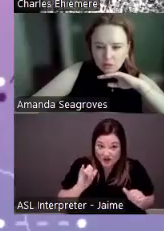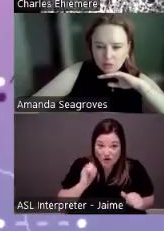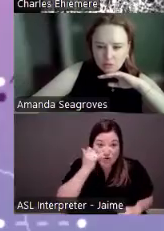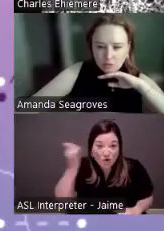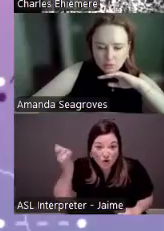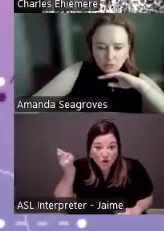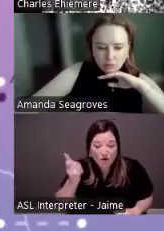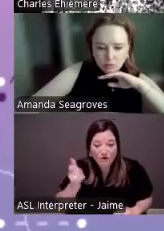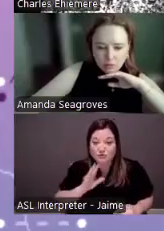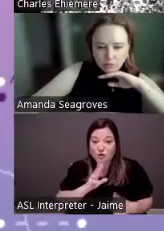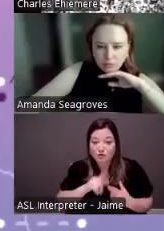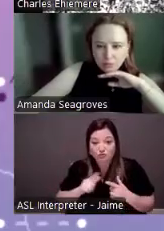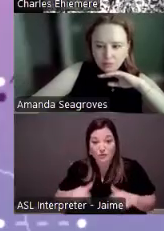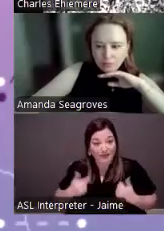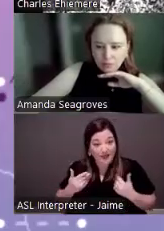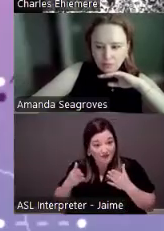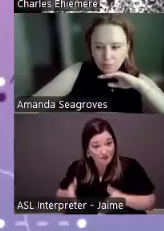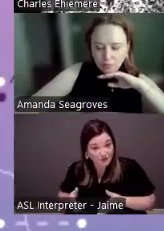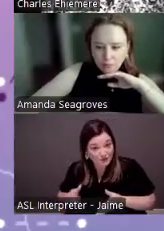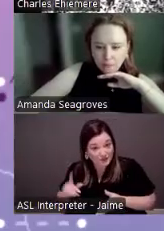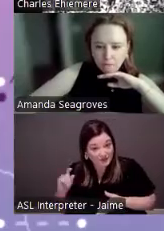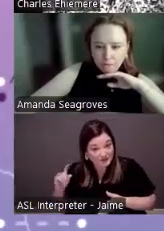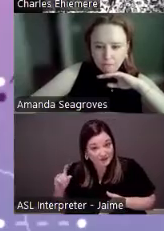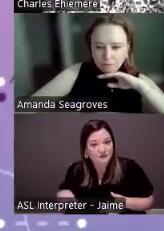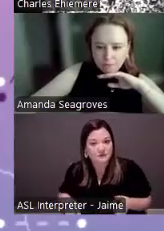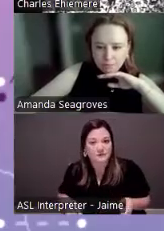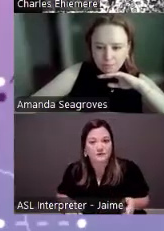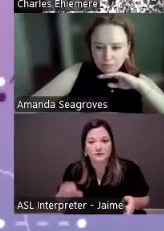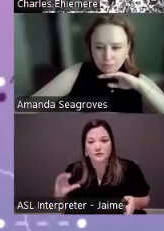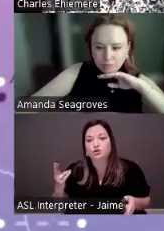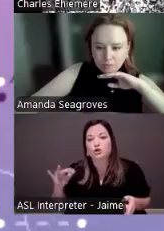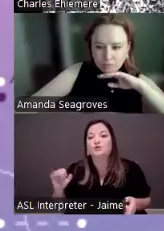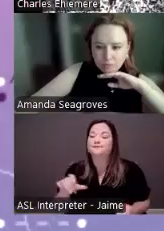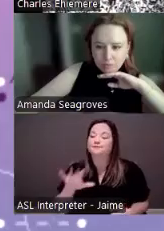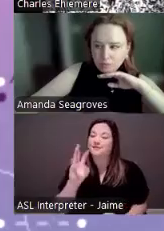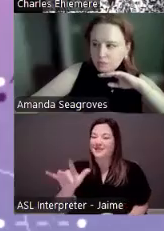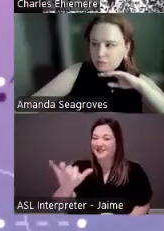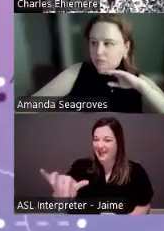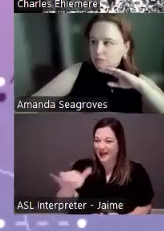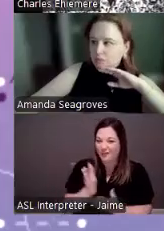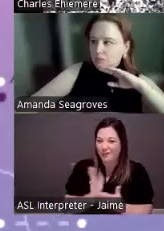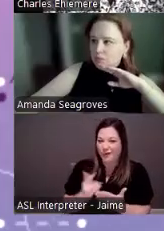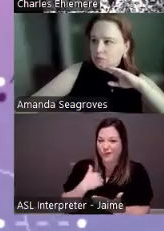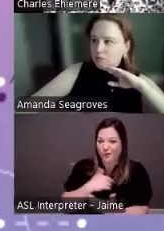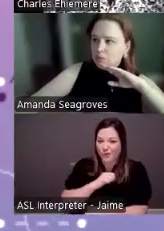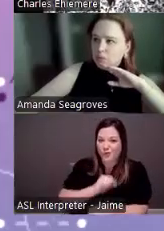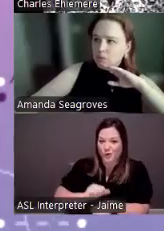OK, so that is the part that we are working on. If you go back to my slide, you will